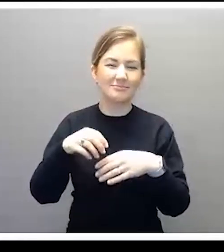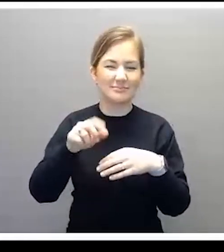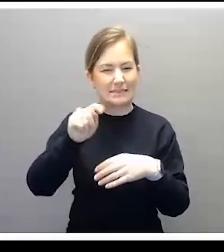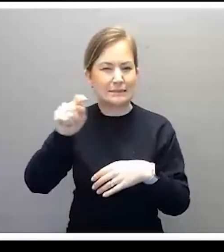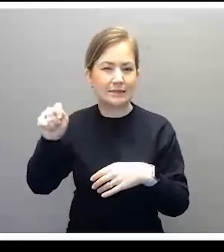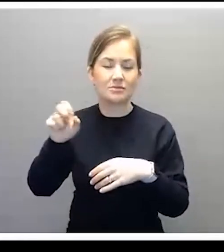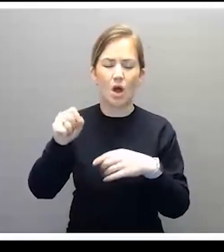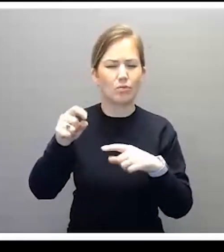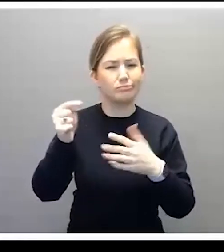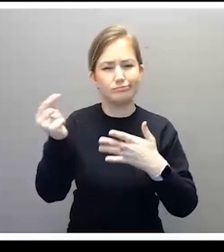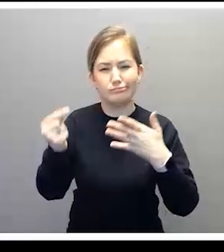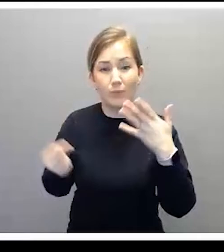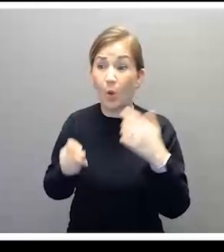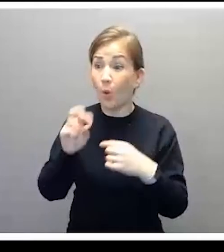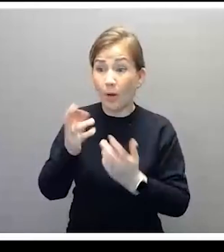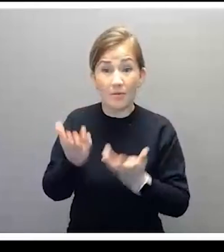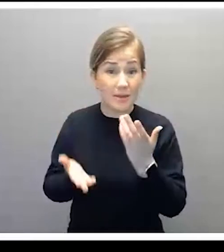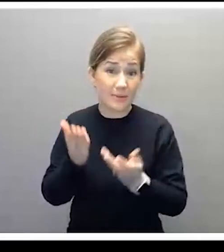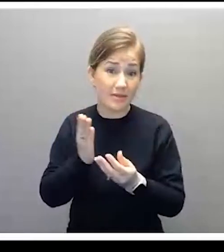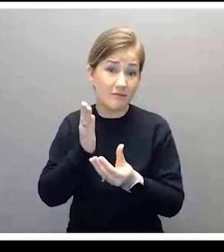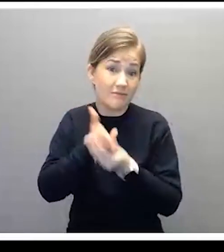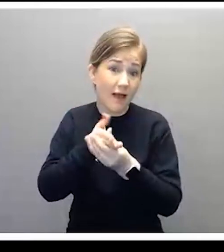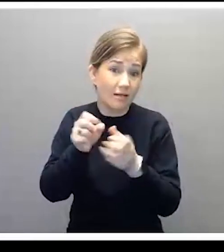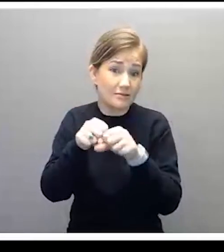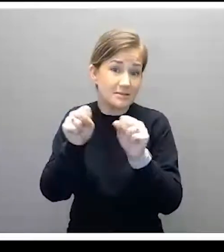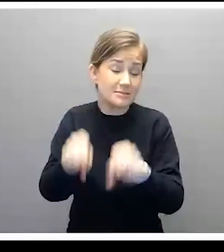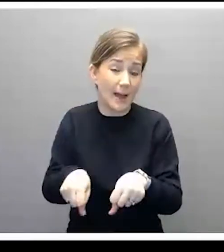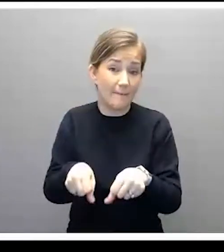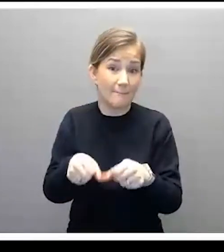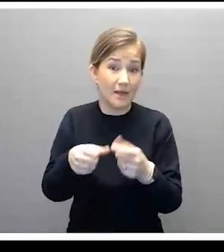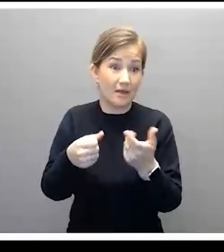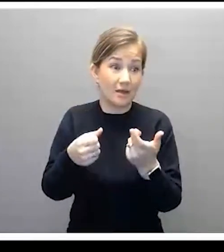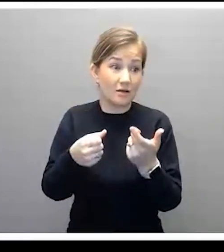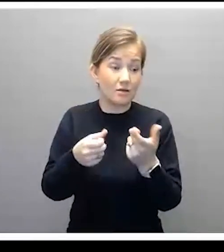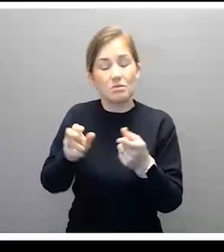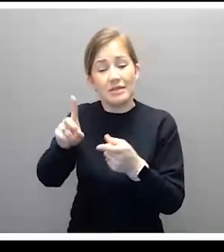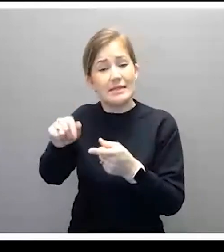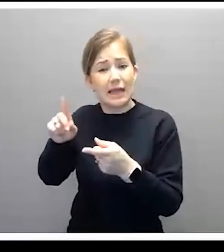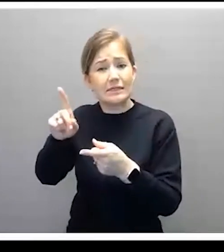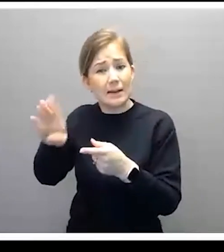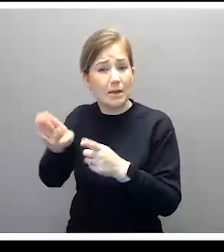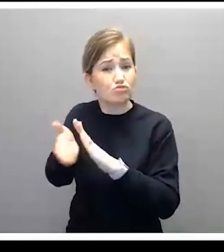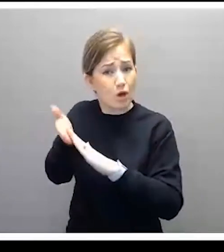And so all those class of applications where maybe the file system isn't where the database is running,